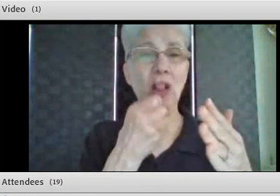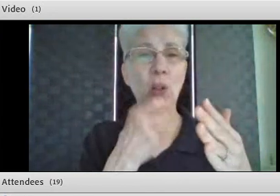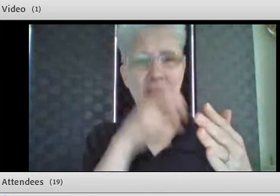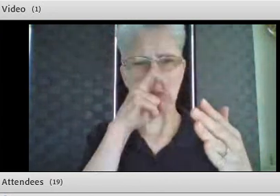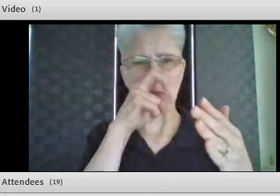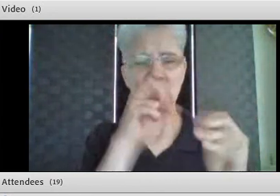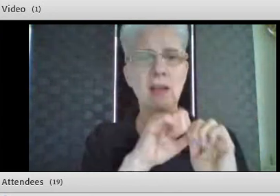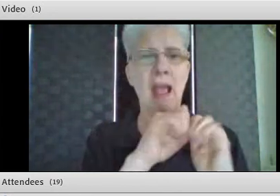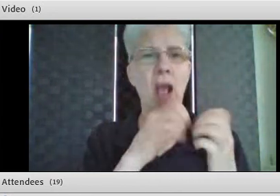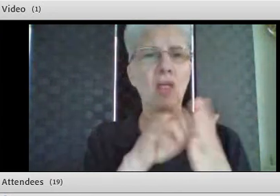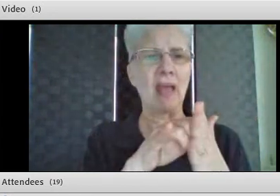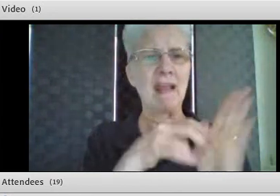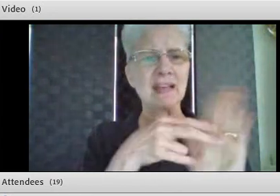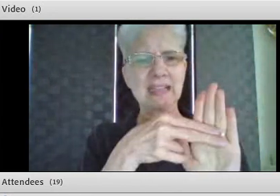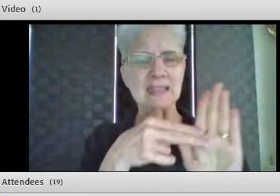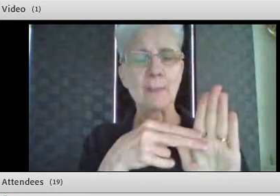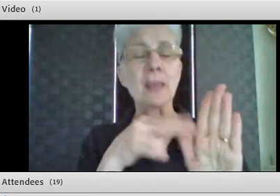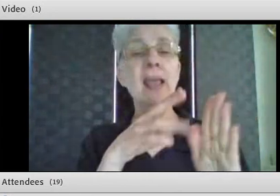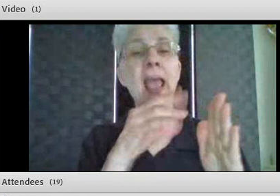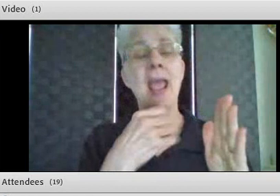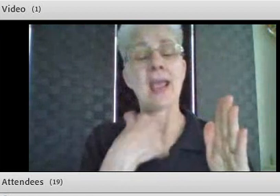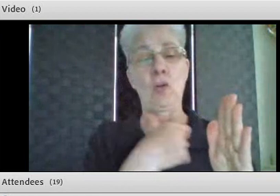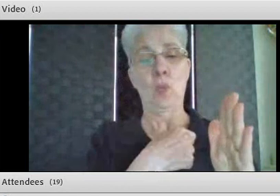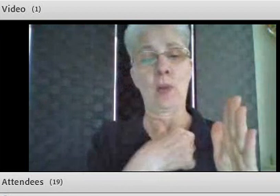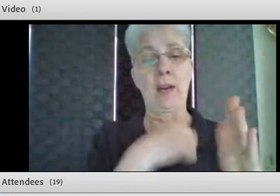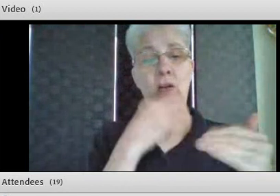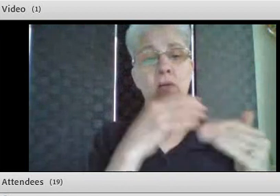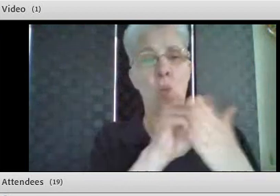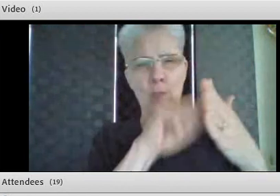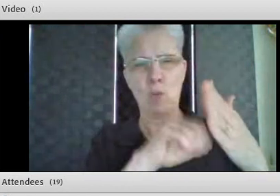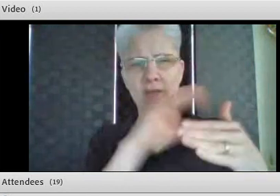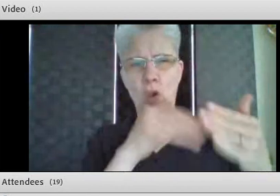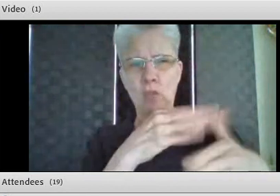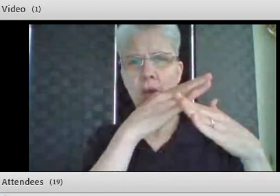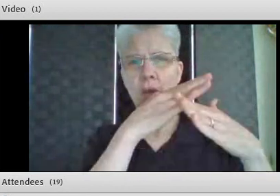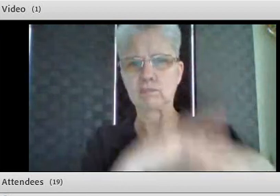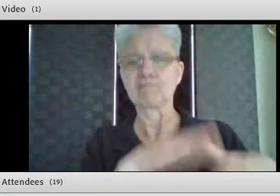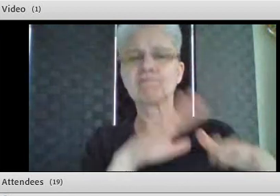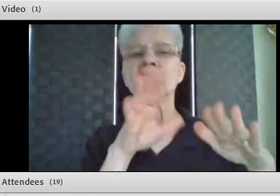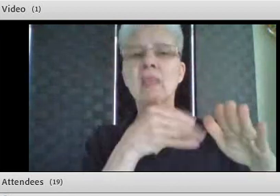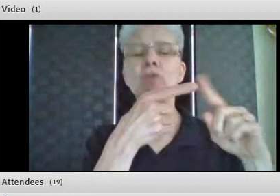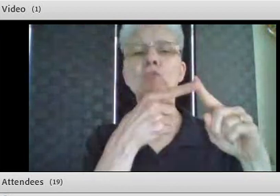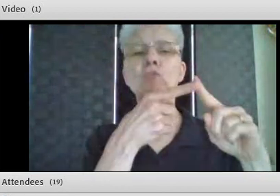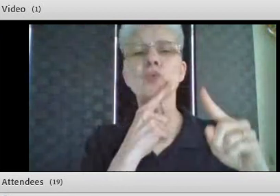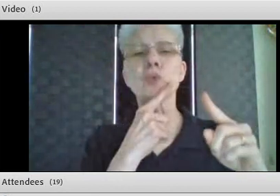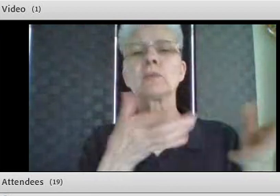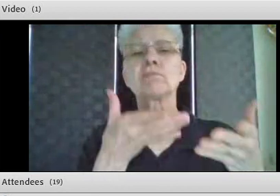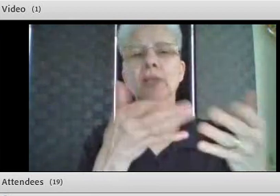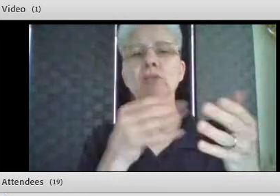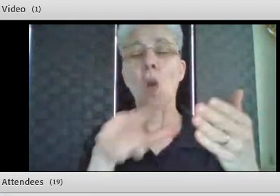It has that stigma, and we're removing all of those barriers to bring it to everybody here.